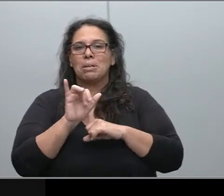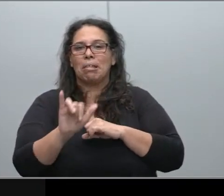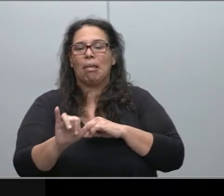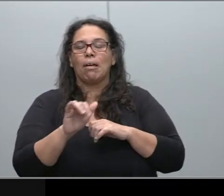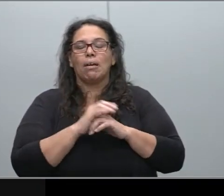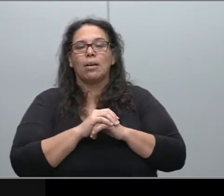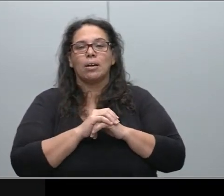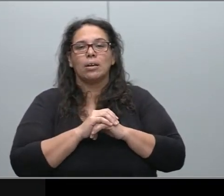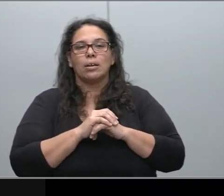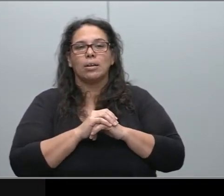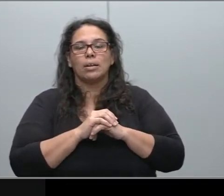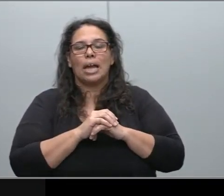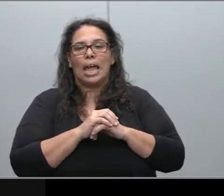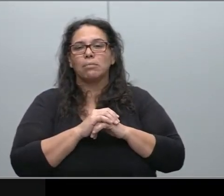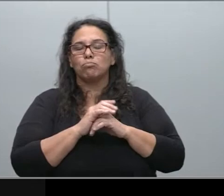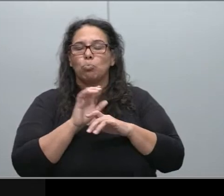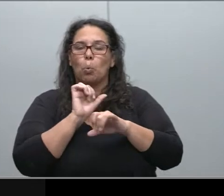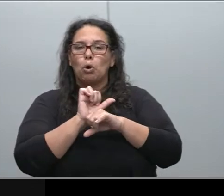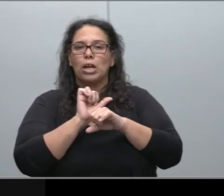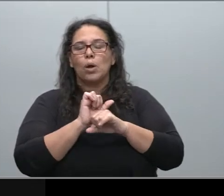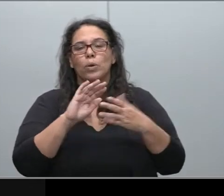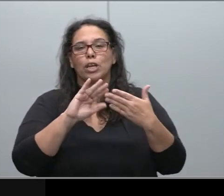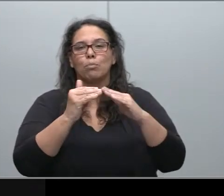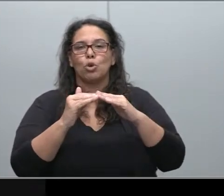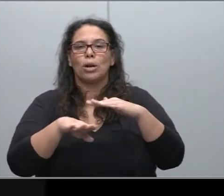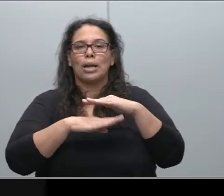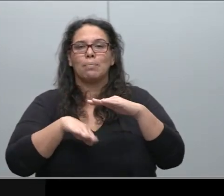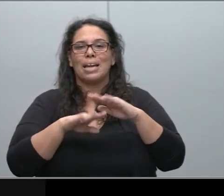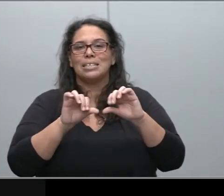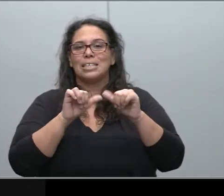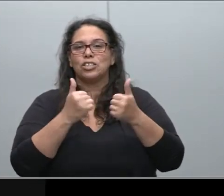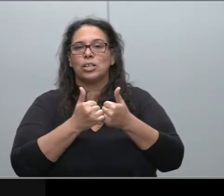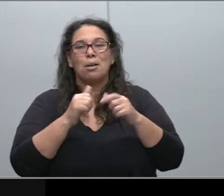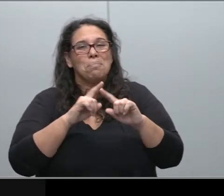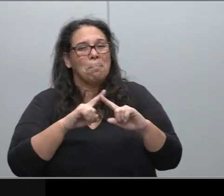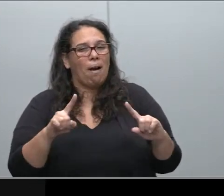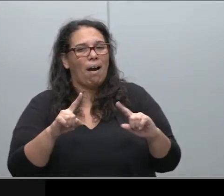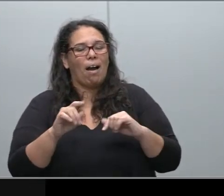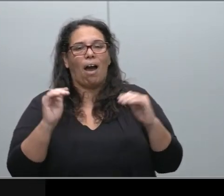but we've also have included American sign language for our deaf and hard of hearing families